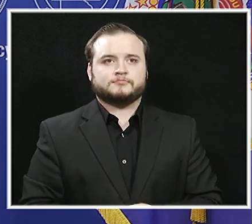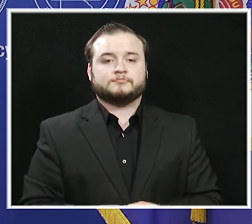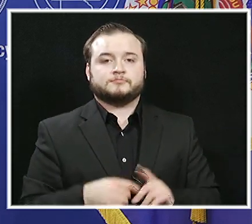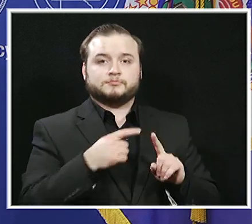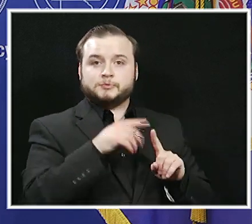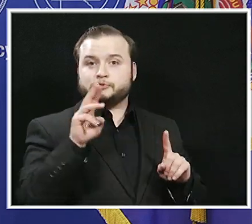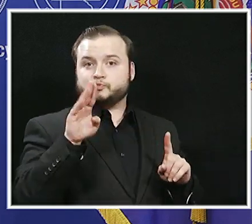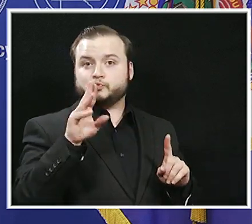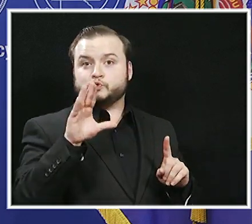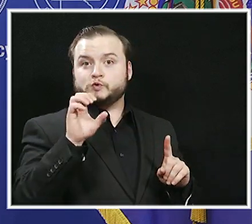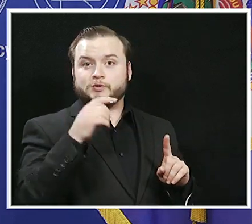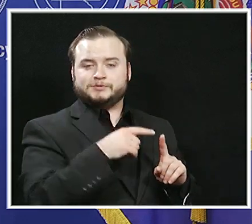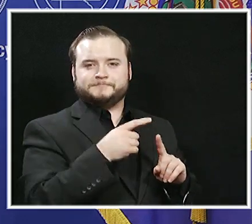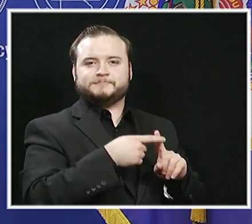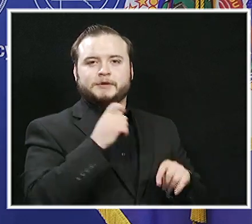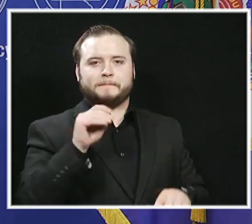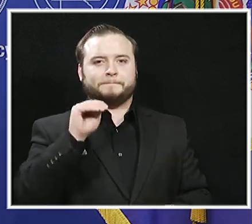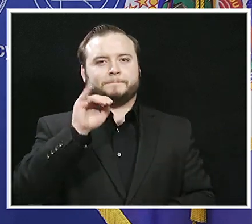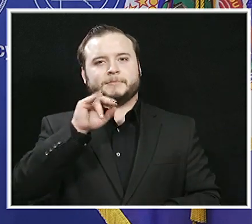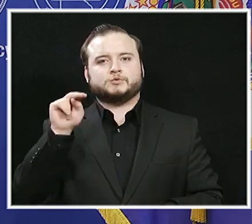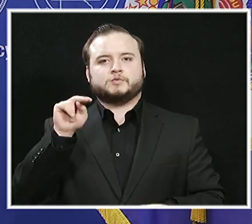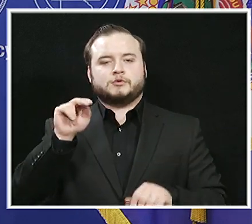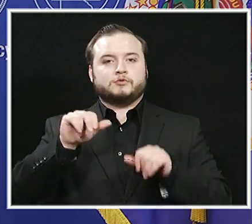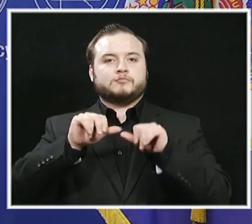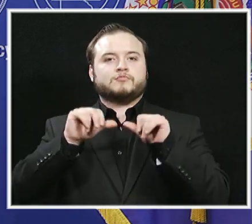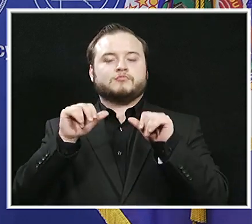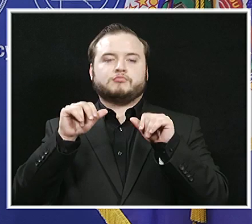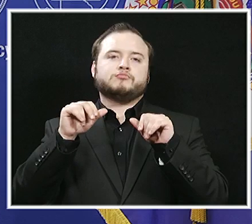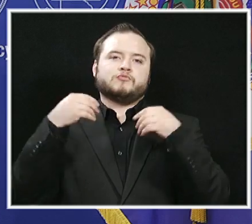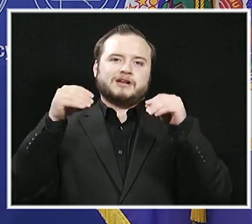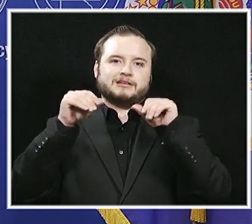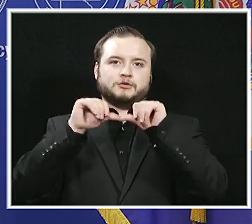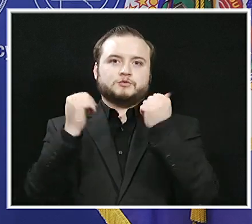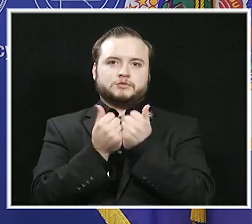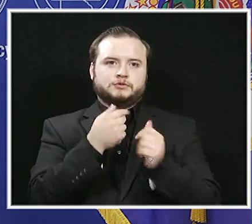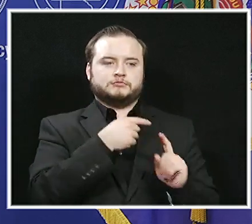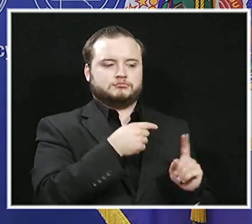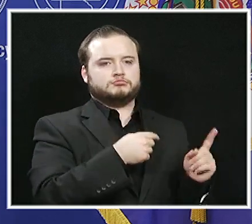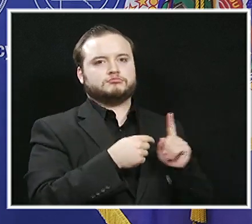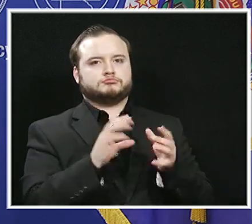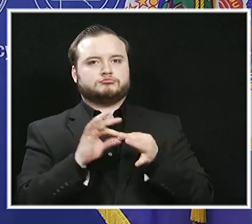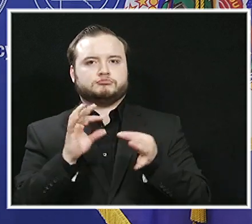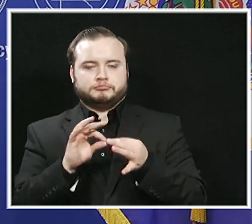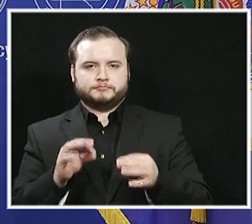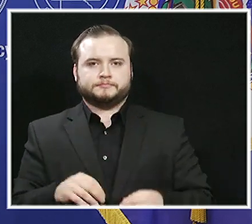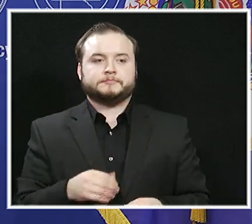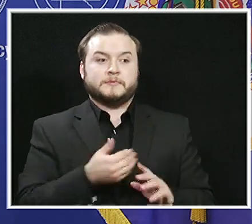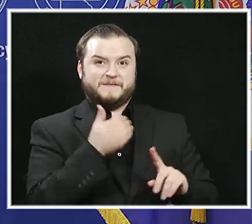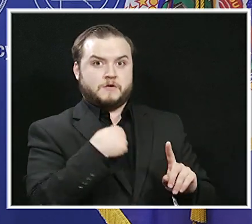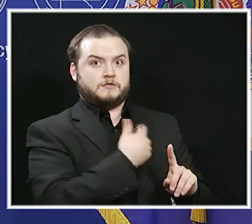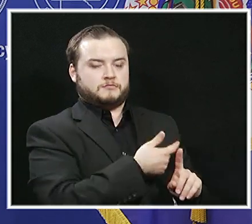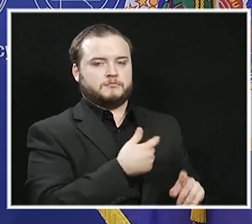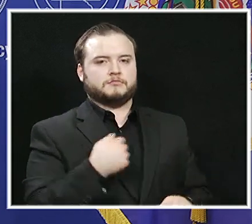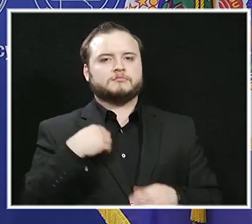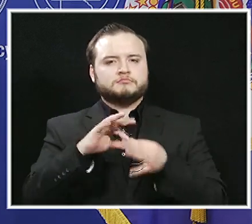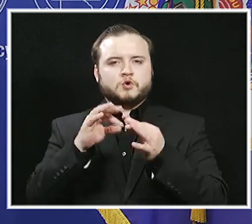right in different types of business settings. Before I turn it over to Bruce who's going to share the perspective of the retailers